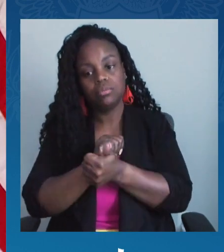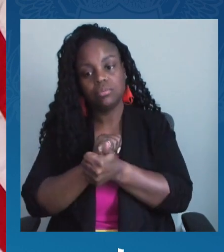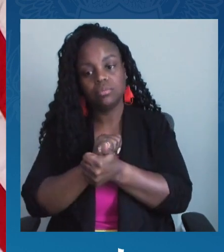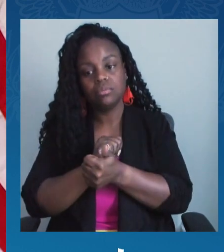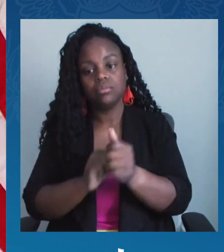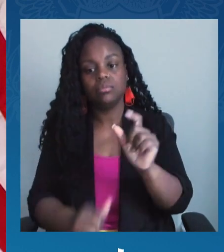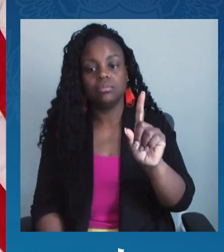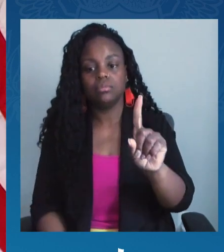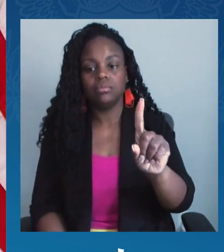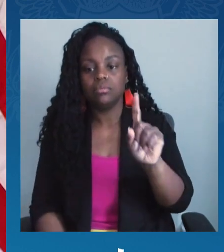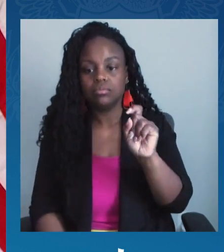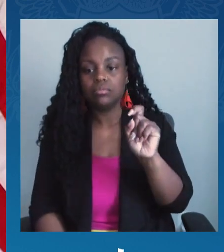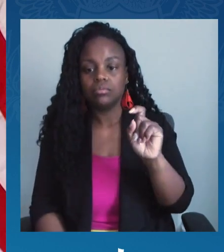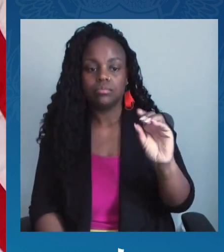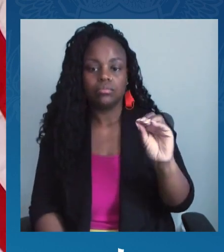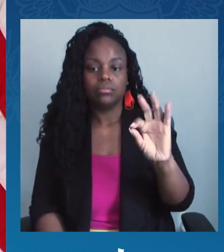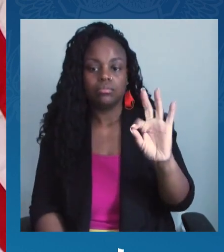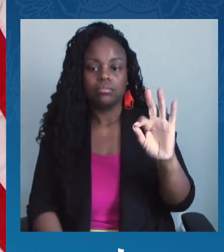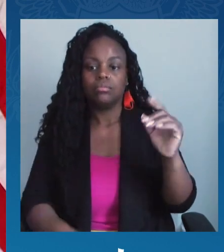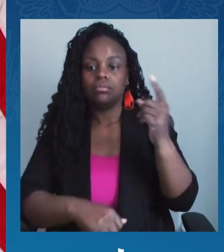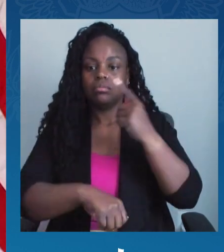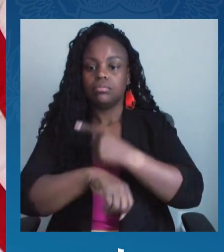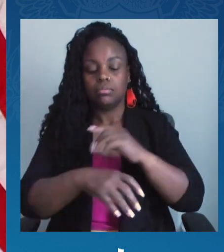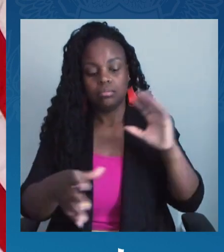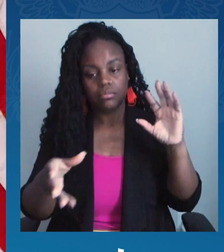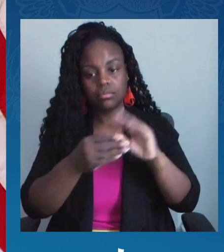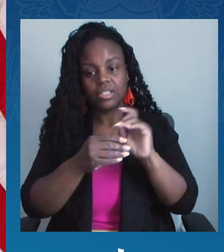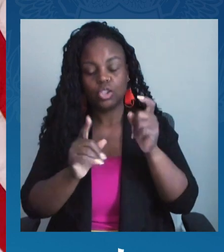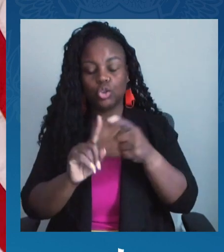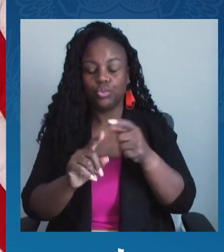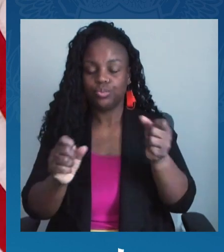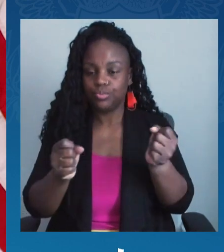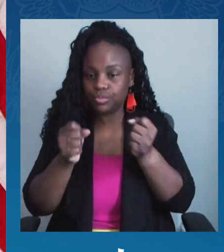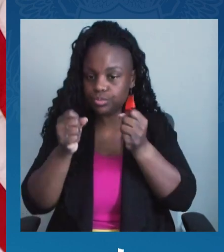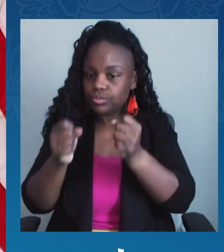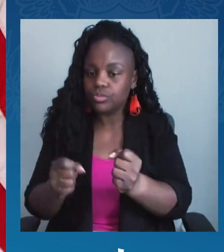We need to elect two more senators to two.